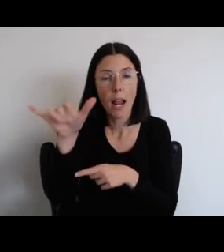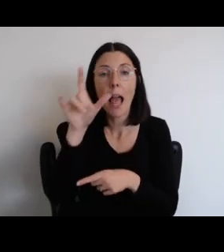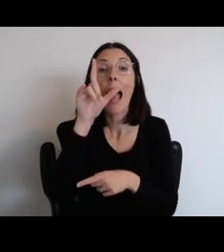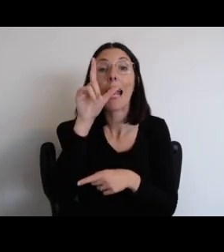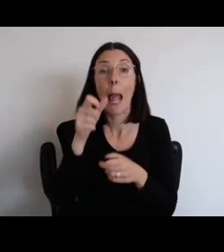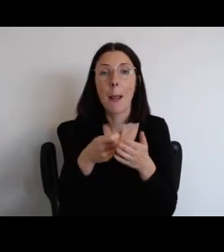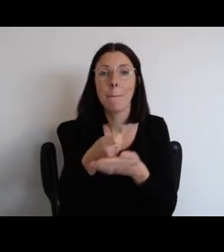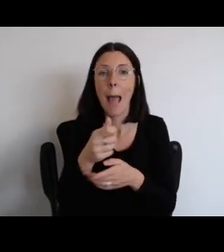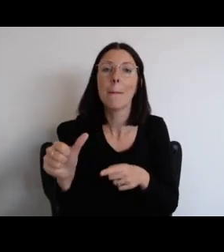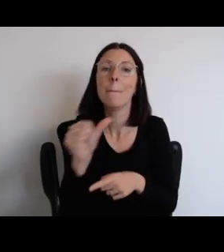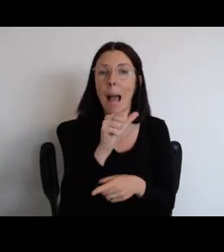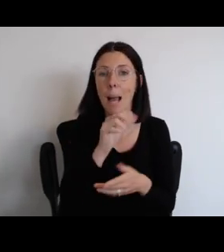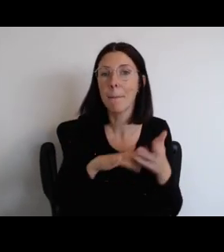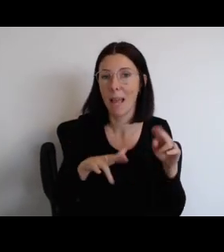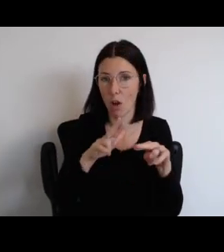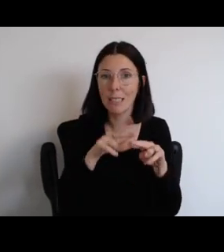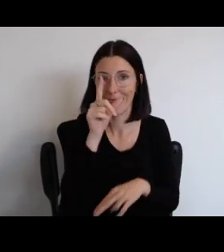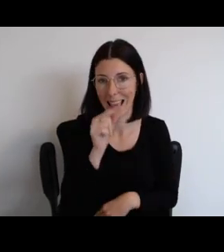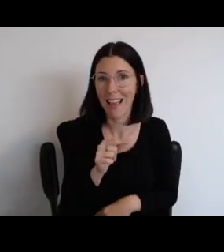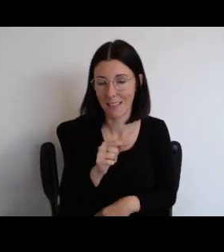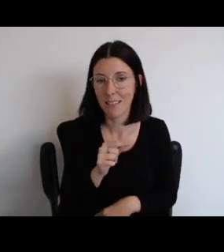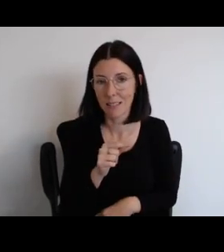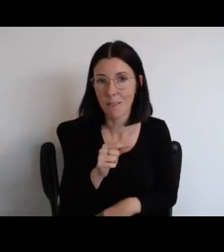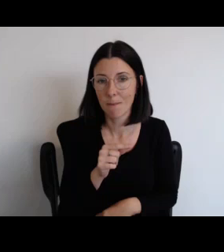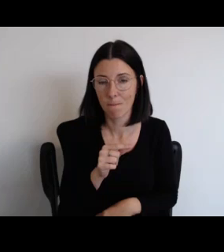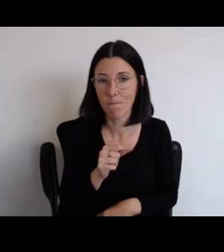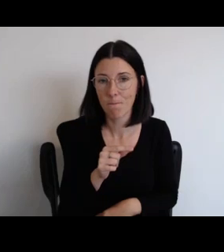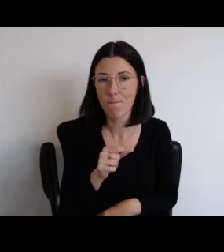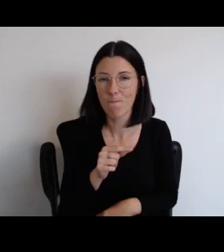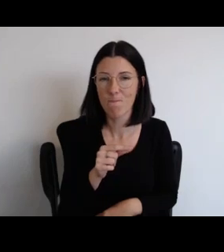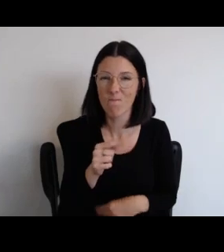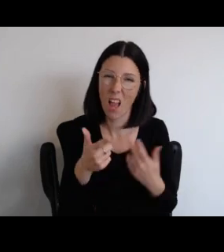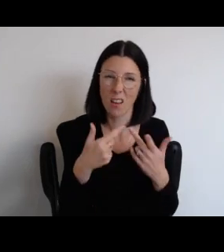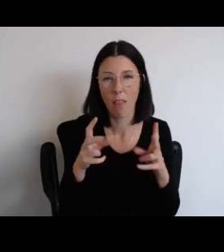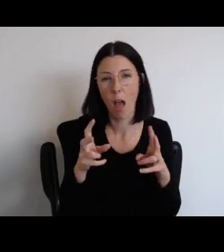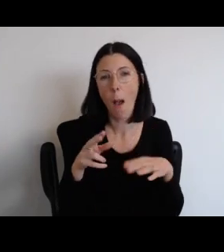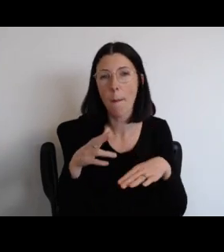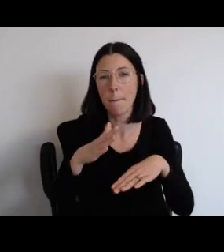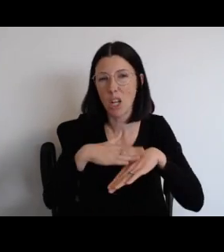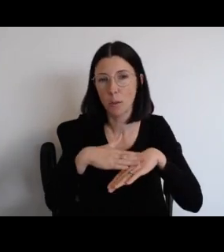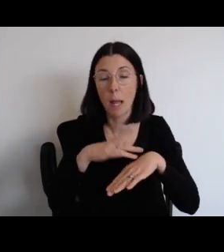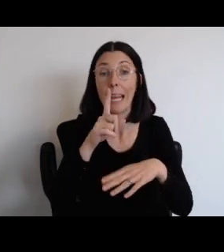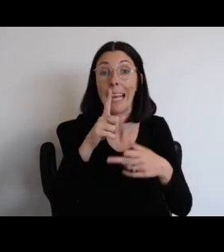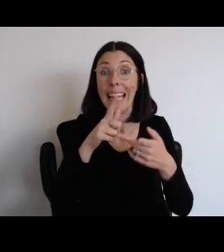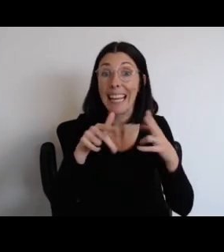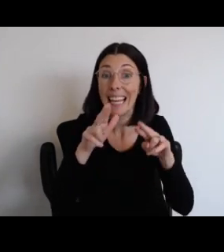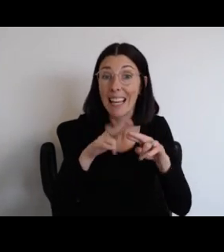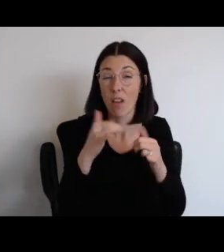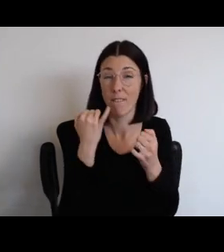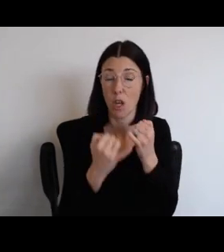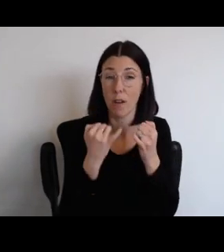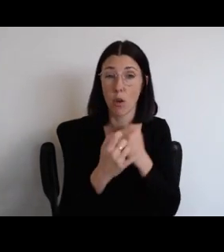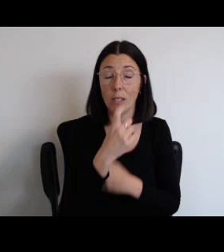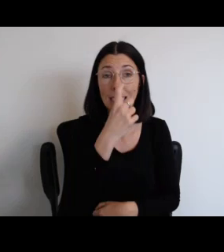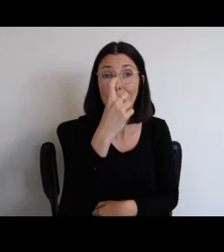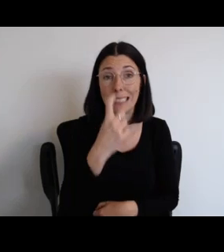that can be imposed and if it's a very serious breach and the court is satisfied um to the